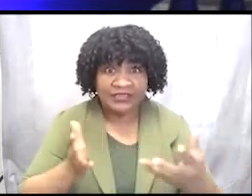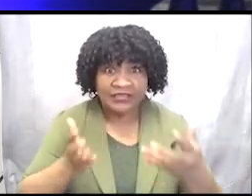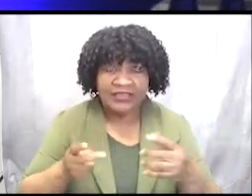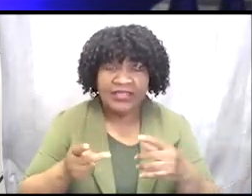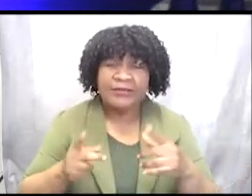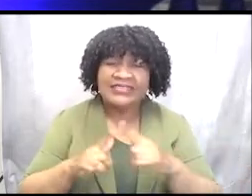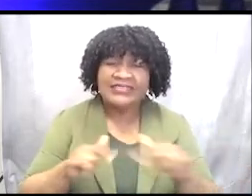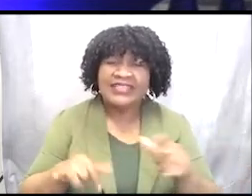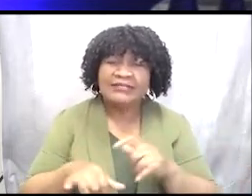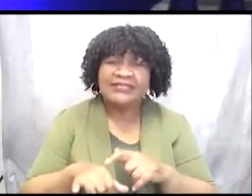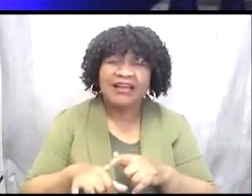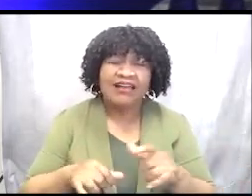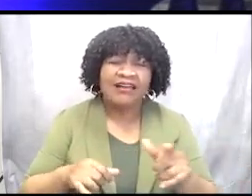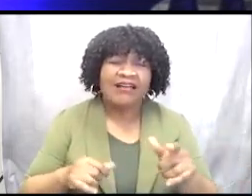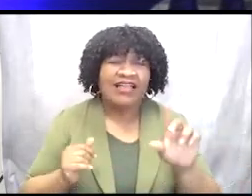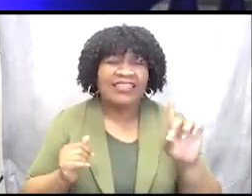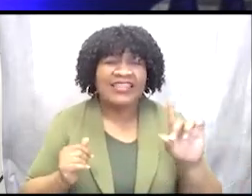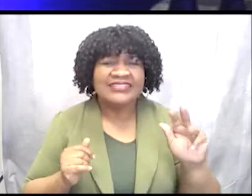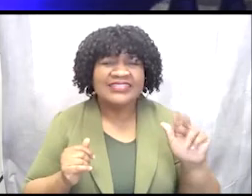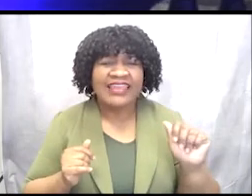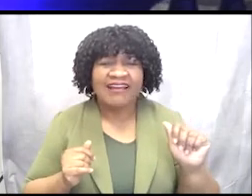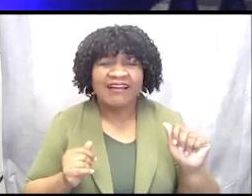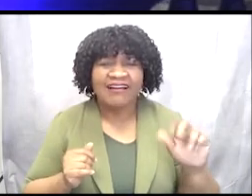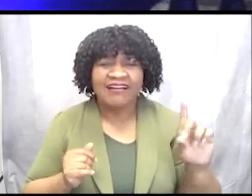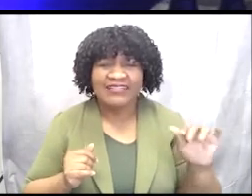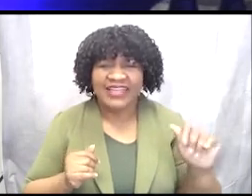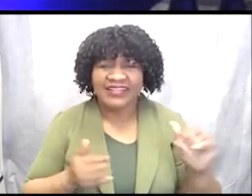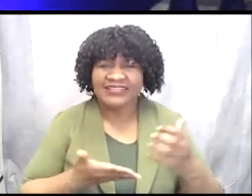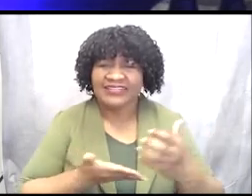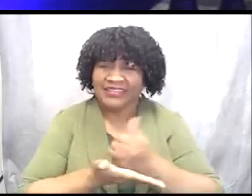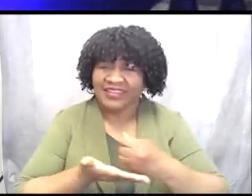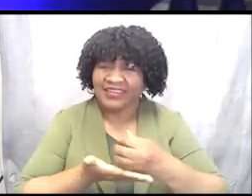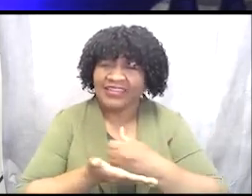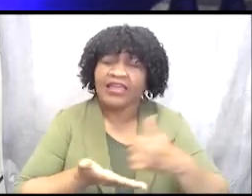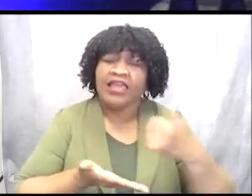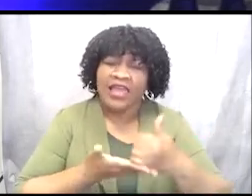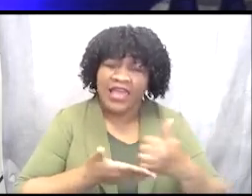but also the data that you collect to help us chart a better